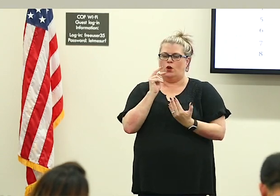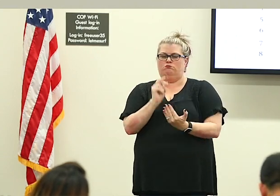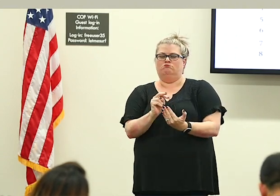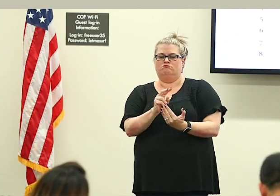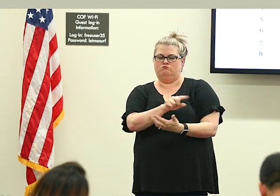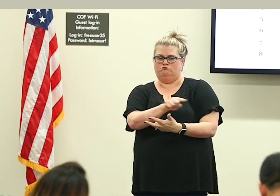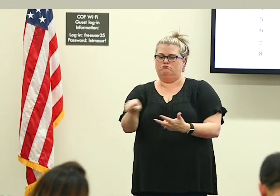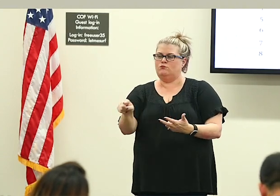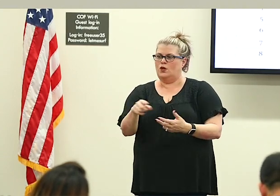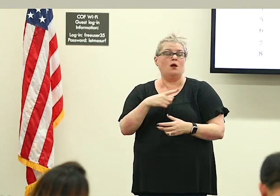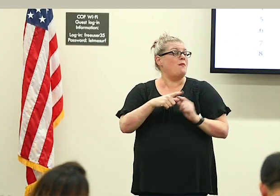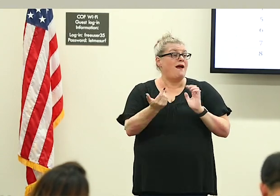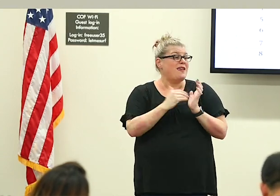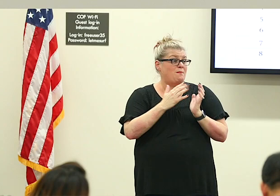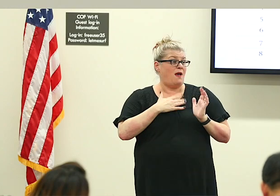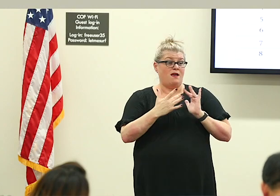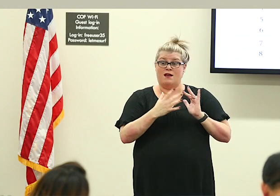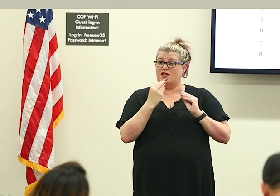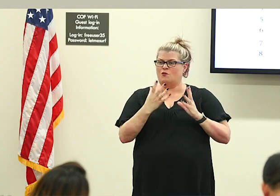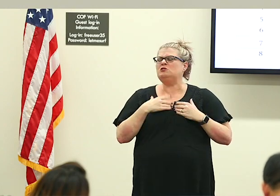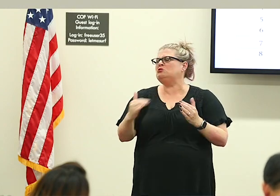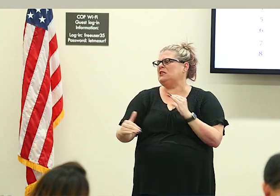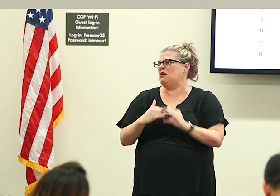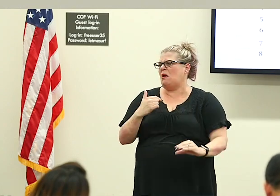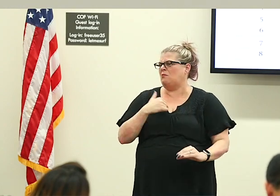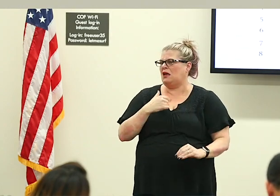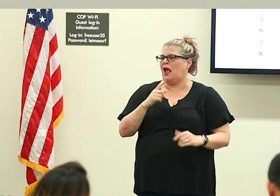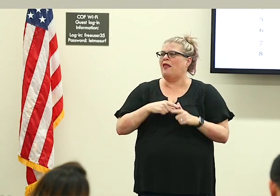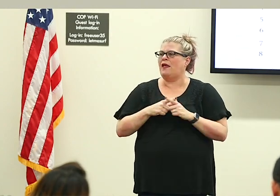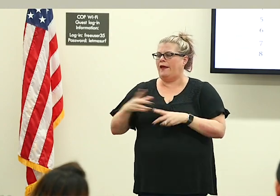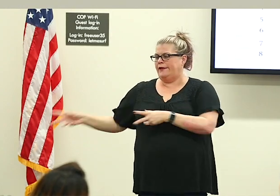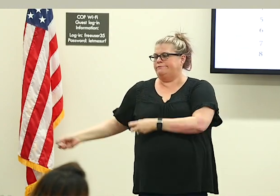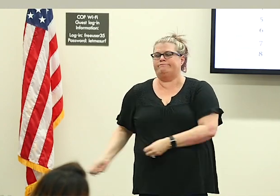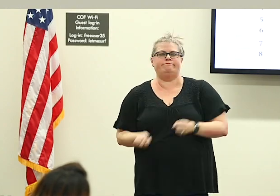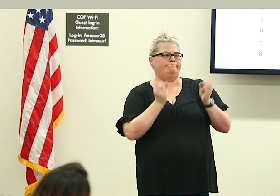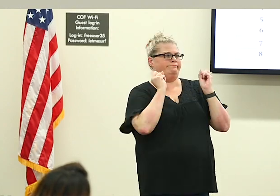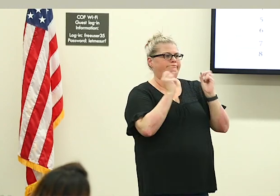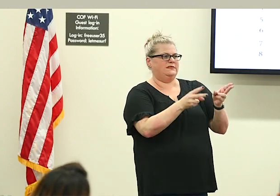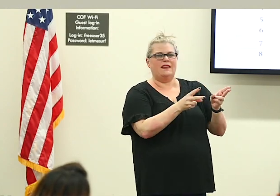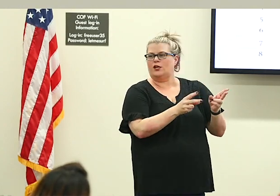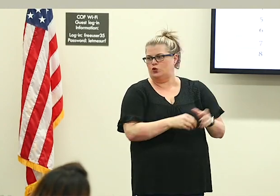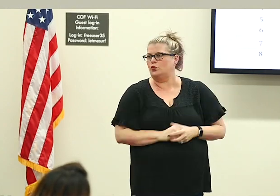But again, you have my contact information so you can just email me and I can look it up and email you back on that.